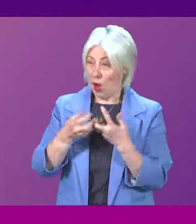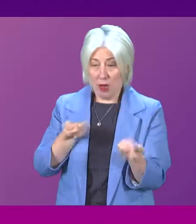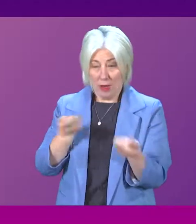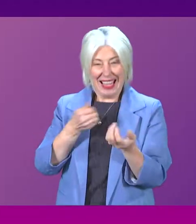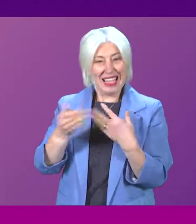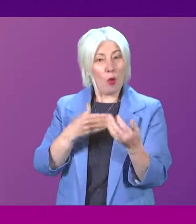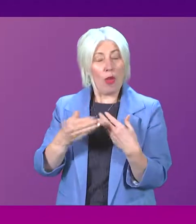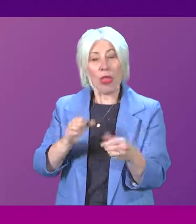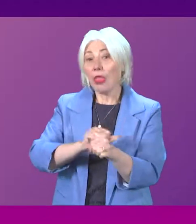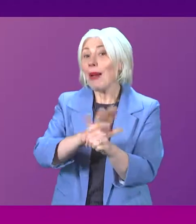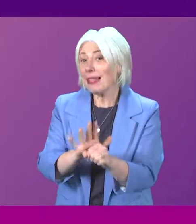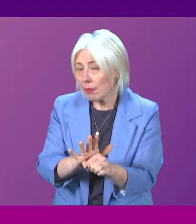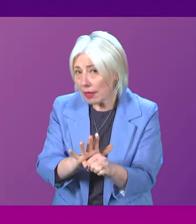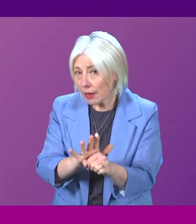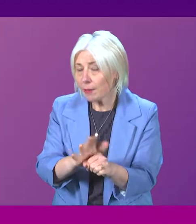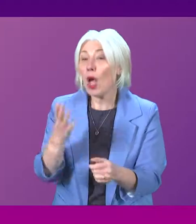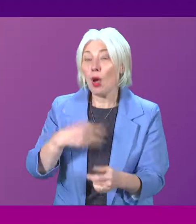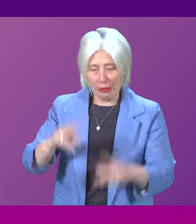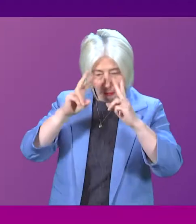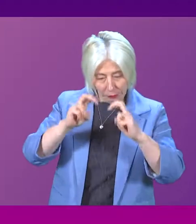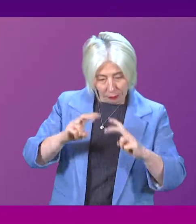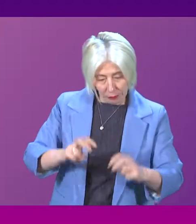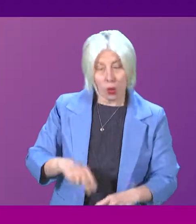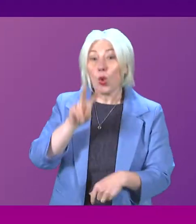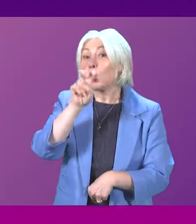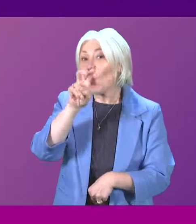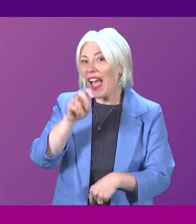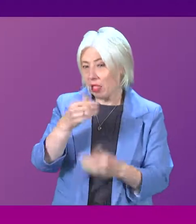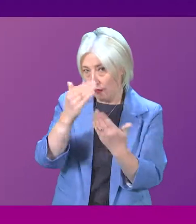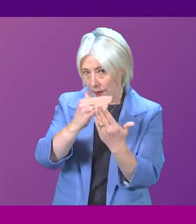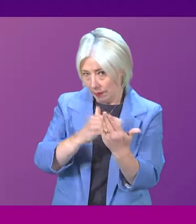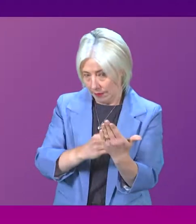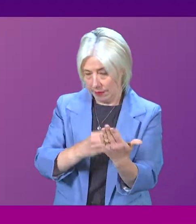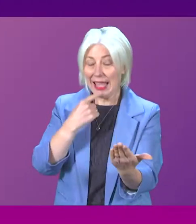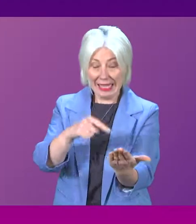In investigating those 12 strategic elements, the terms of reference ask the chair to